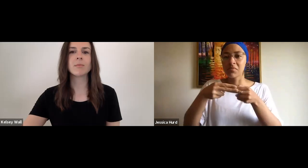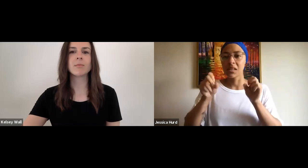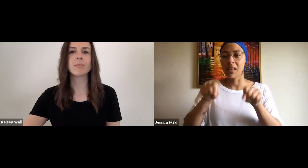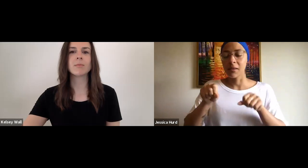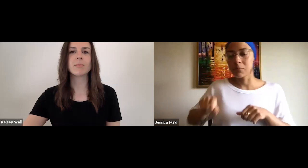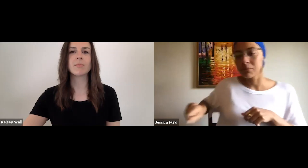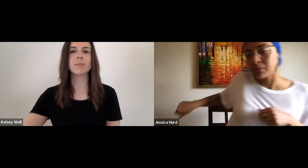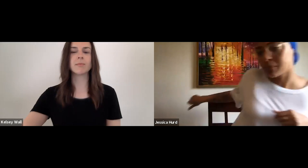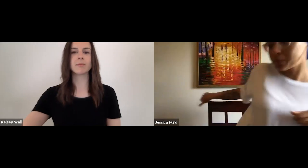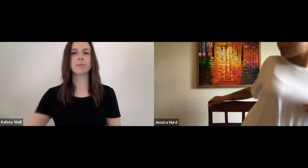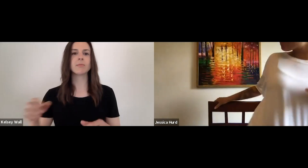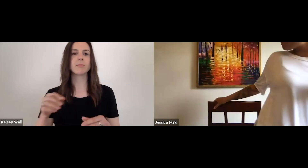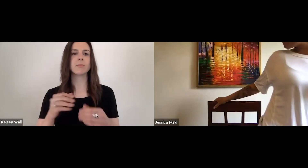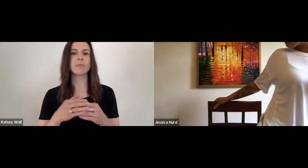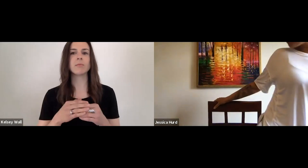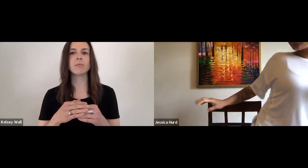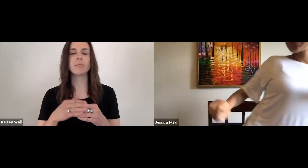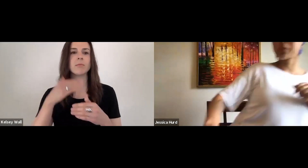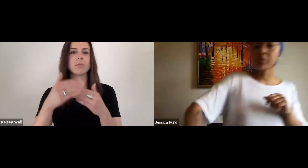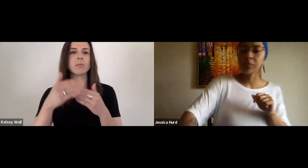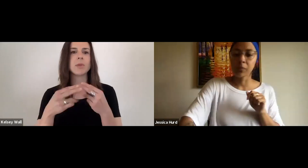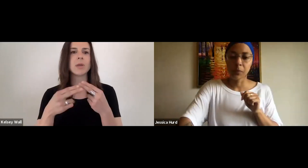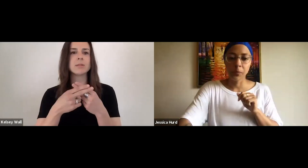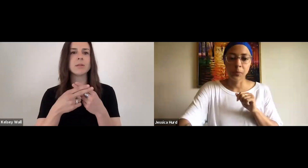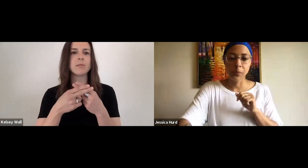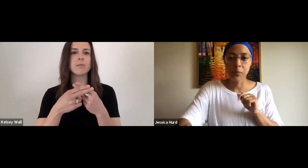Somebody said that the picture is distracting, so hold on one second.